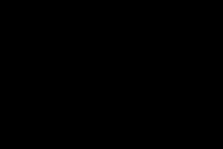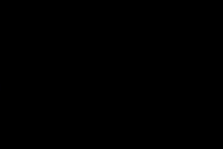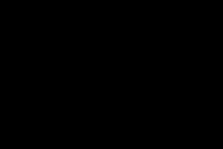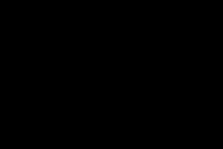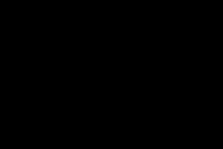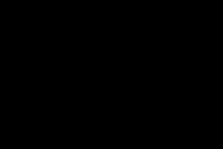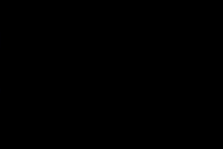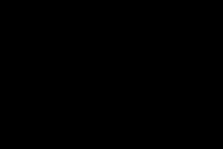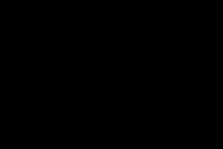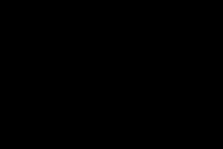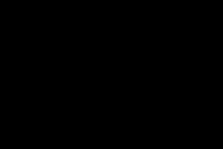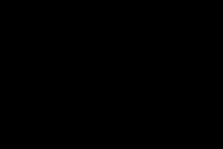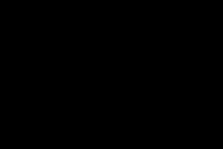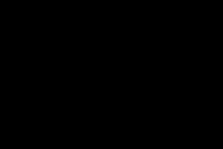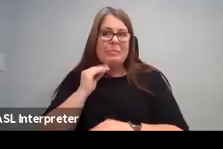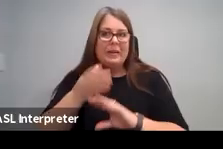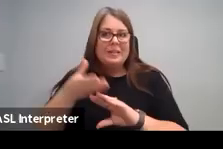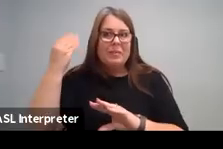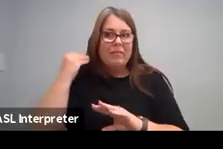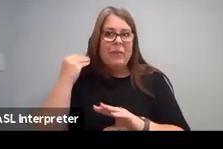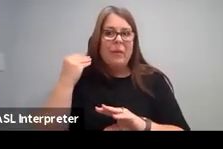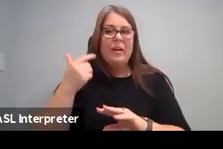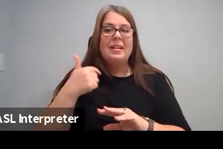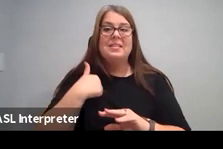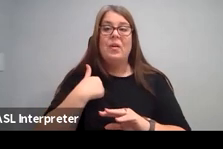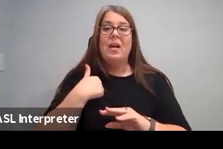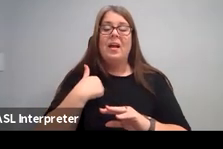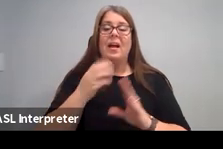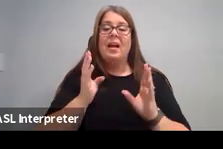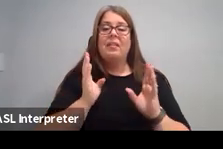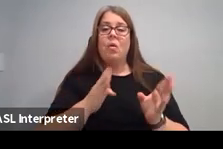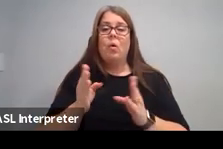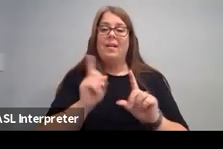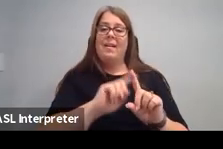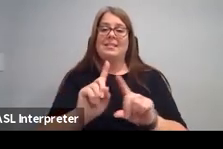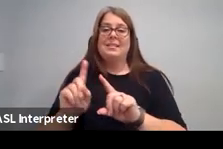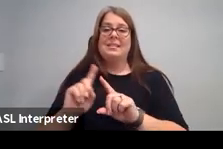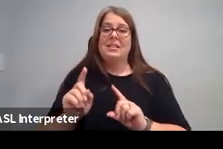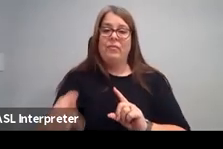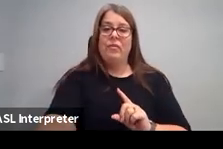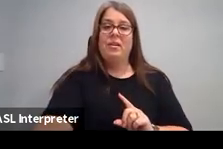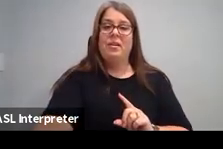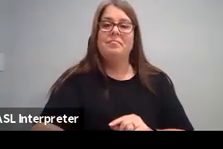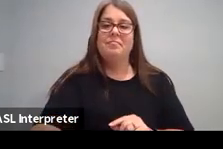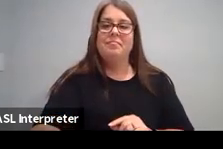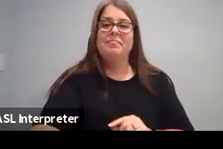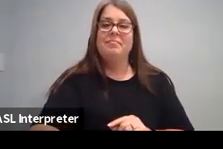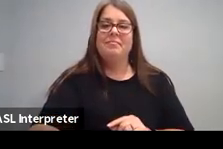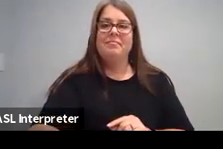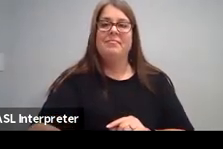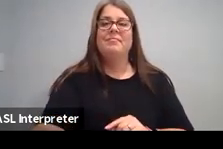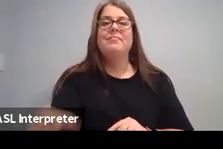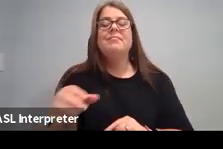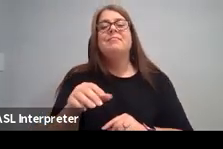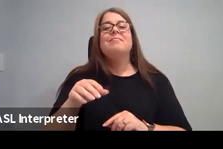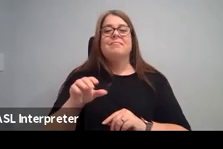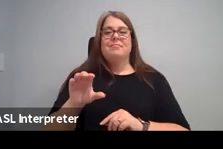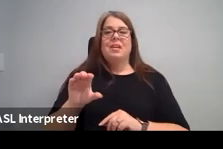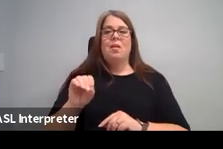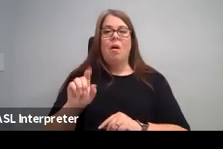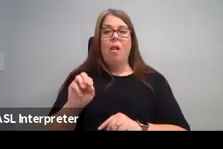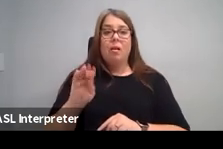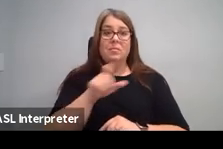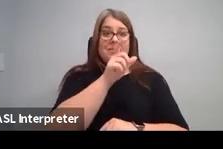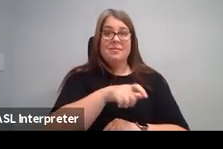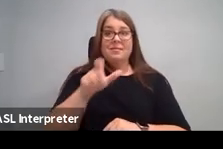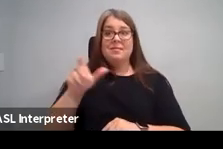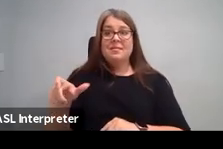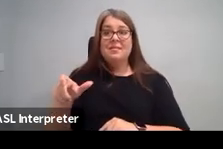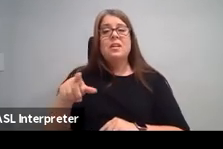Jewyl Alderson Clarke, SDCOE: You can organize these and all different ways I've organized with them columns. There's other ways you can also require people to be logged in to use it so you don't get anonymous responses, because we all know